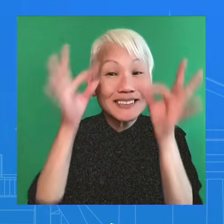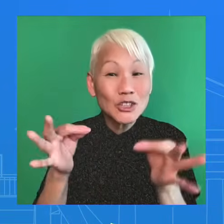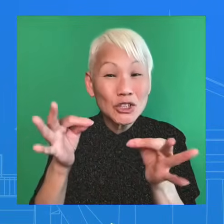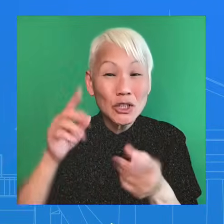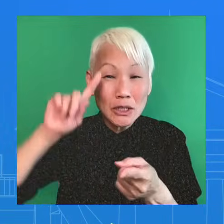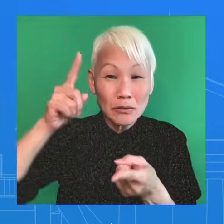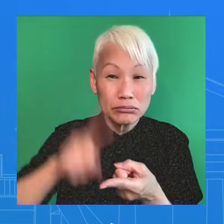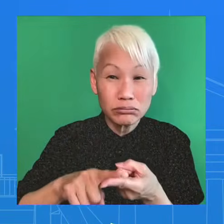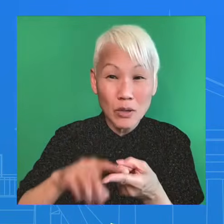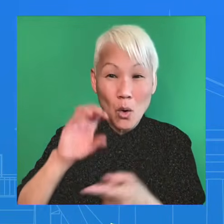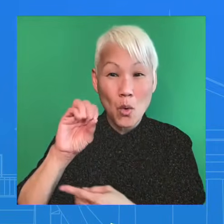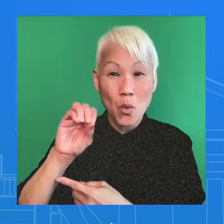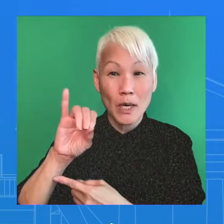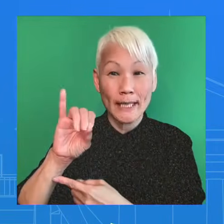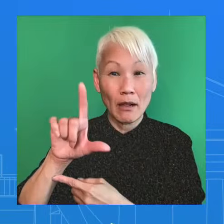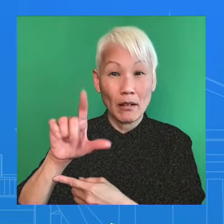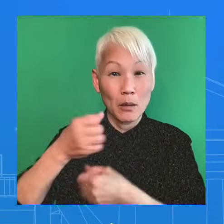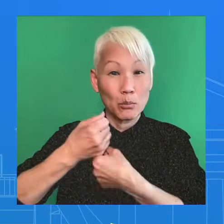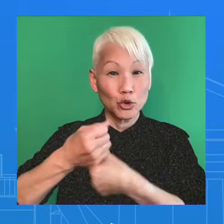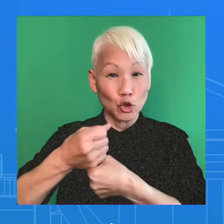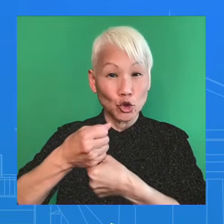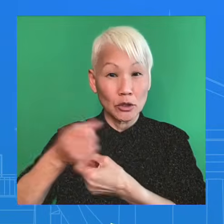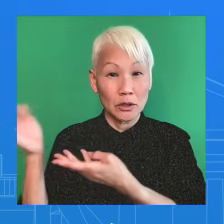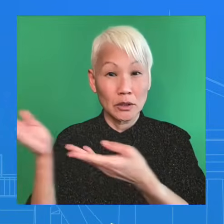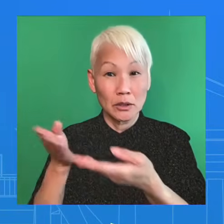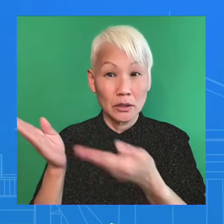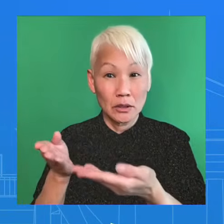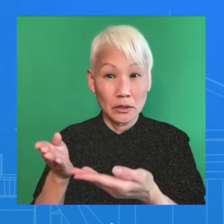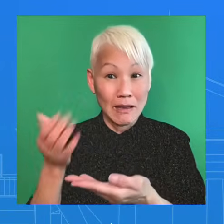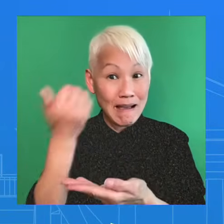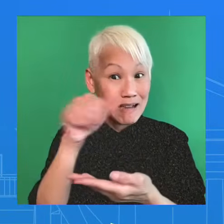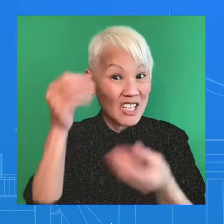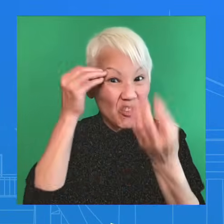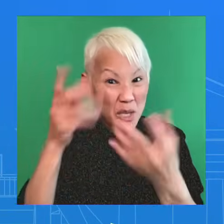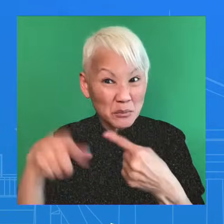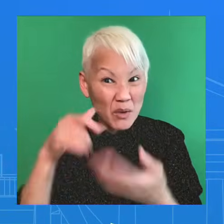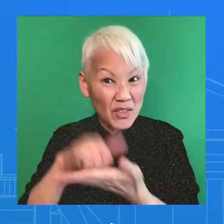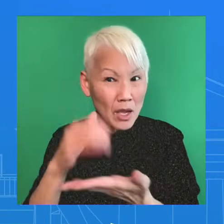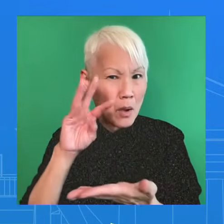on sort of what their thinking was on that? And I guess more broadly, what you can share as to how it plays